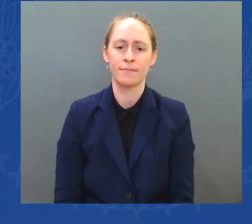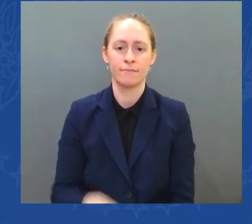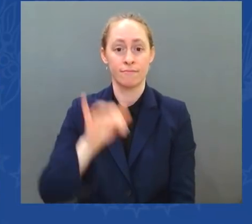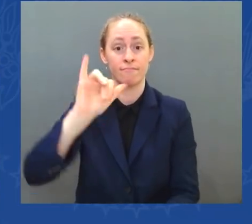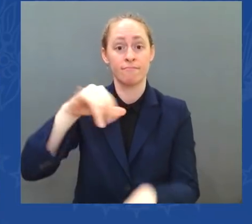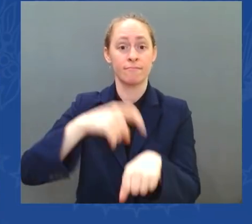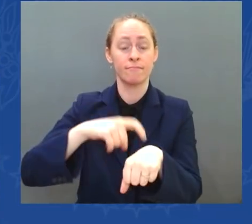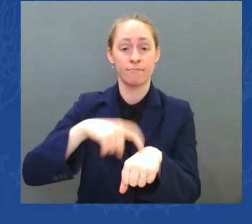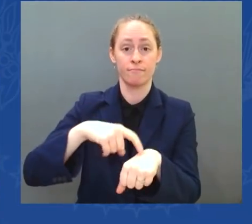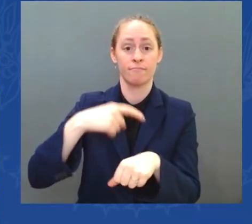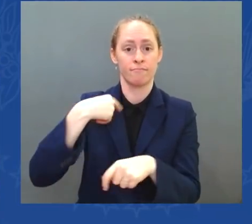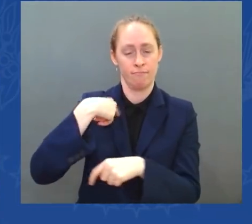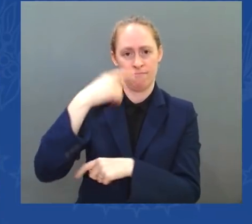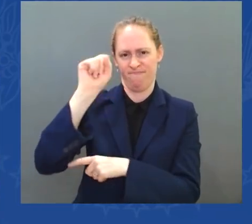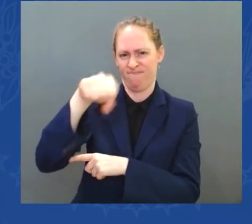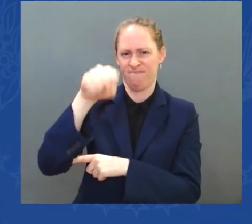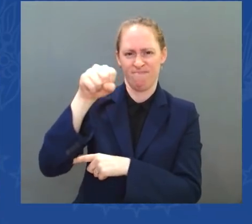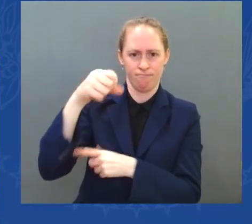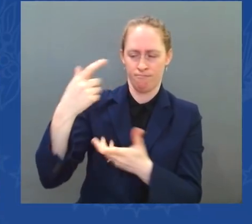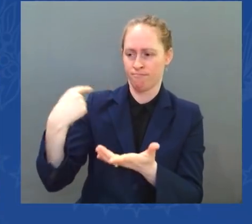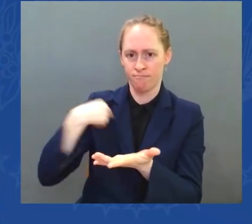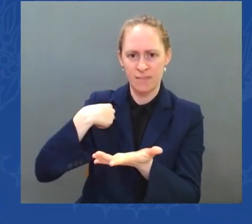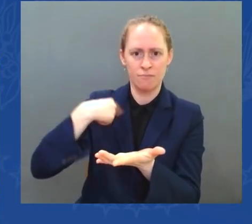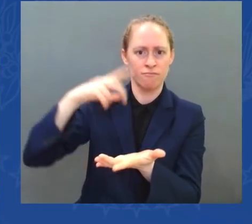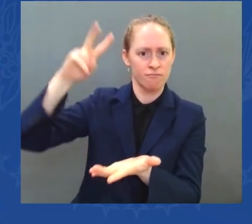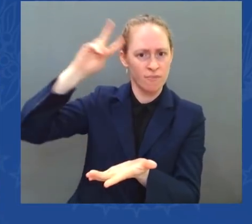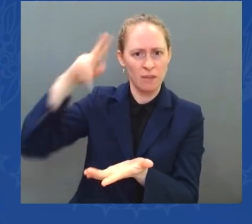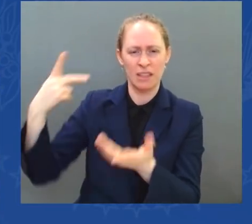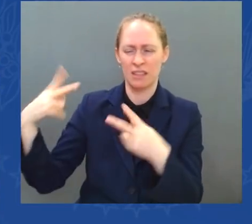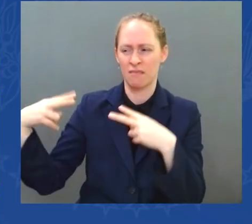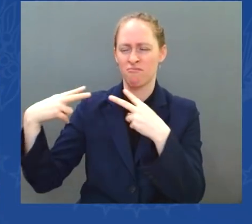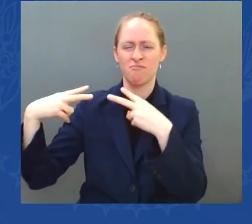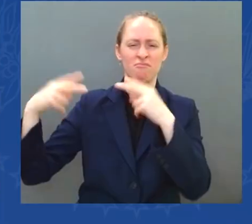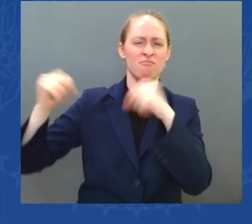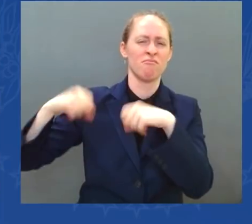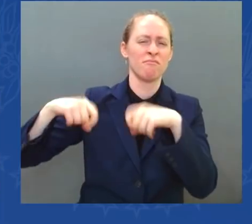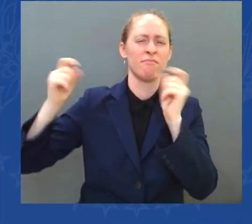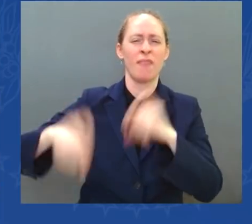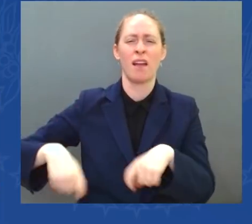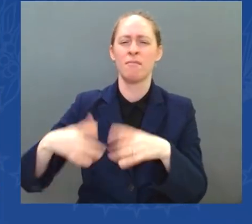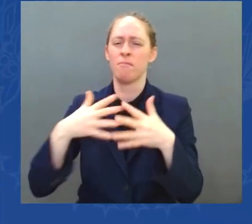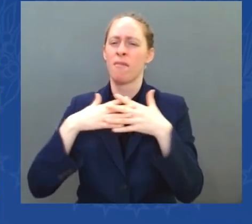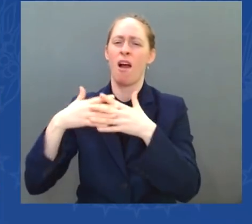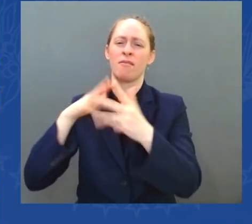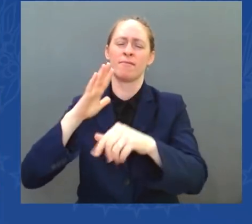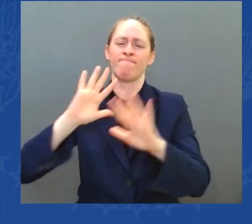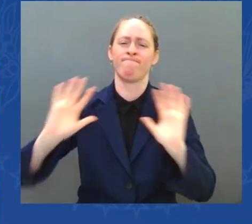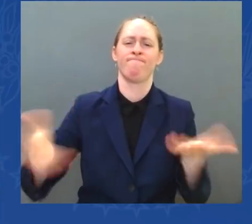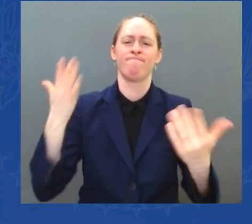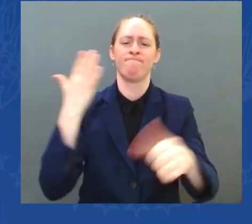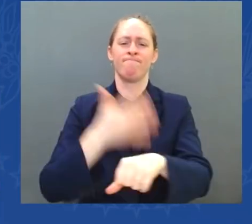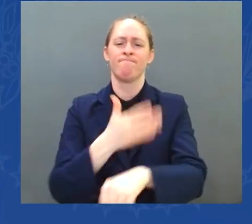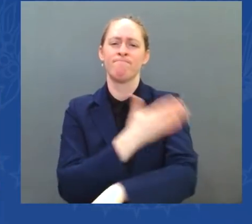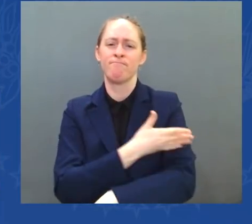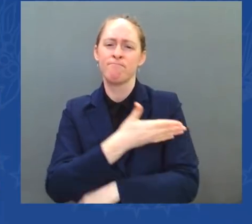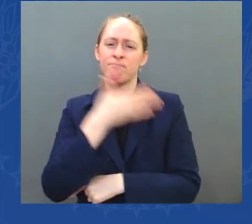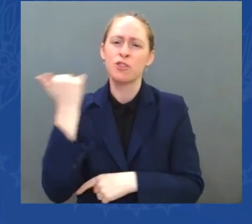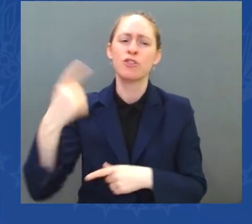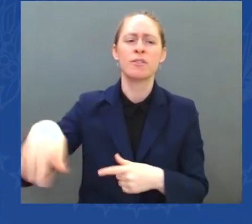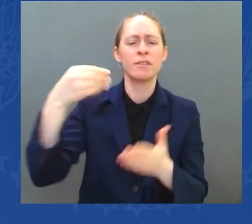A better way with better pay, greater dignity for working people. Easing the financial burdens of millions of families,